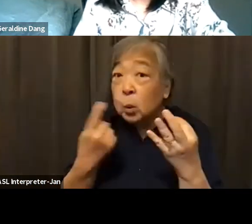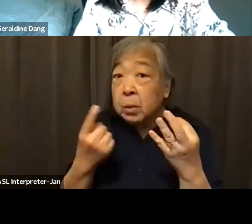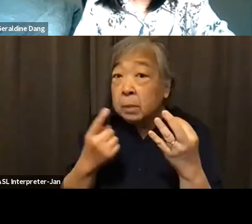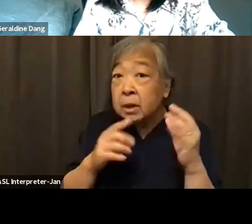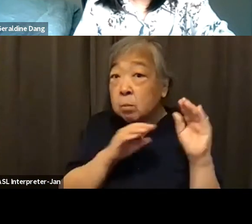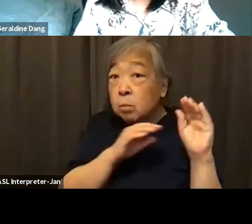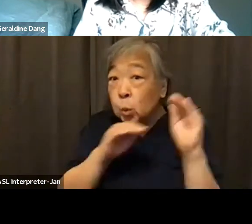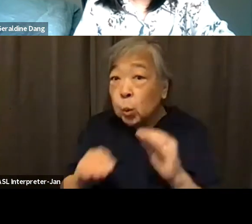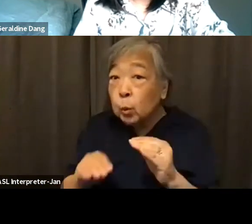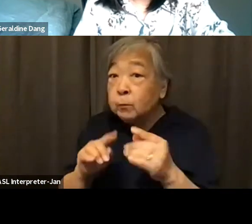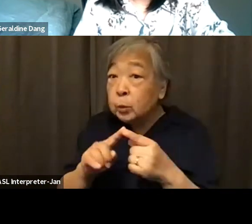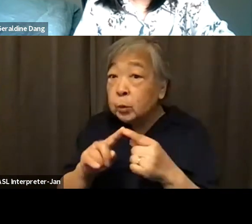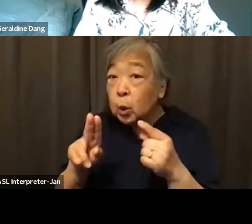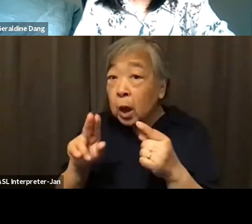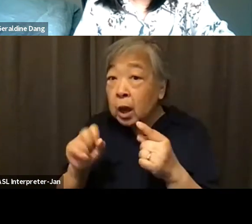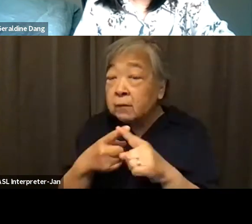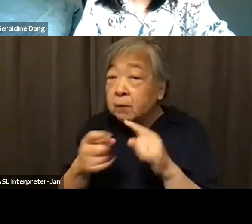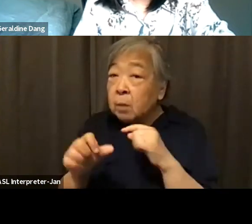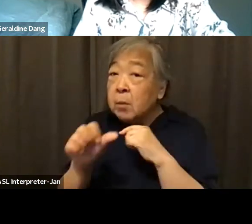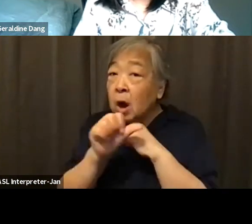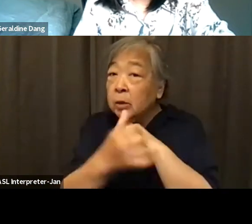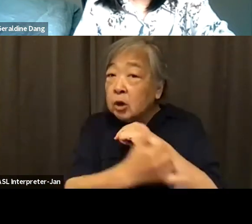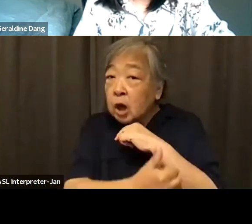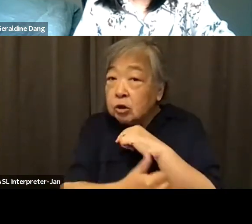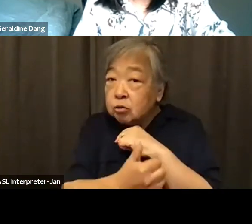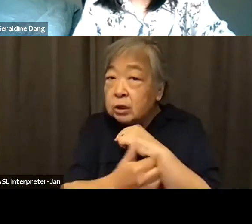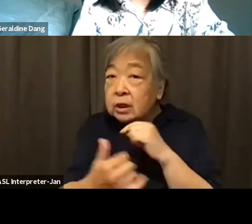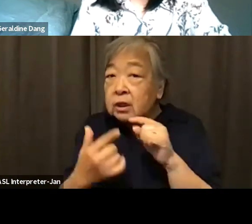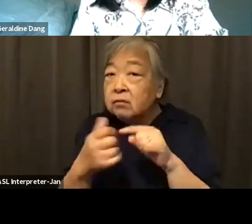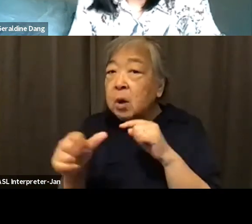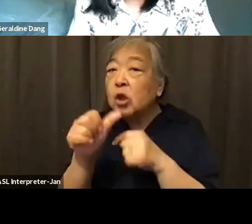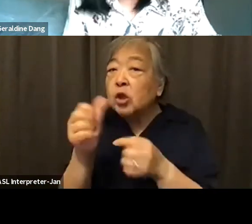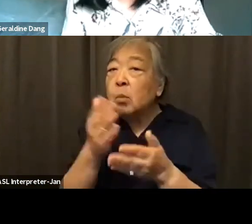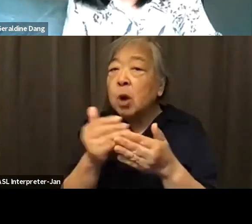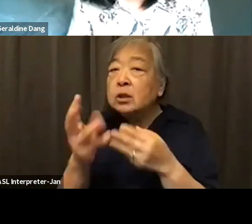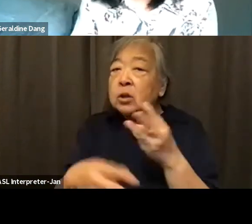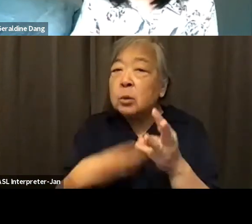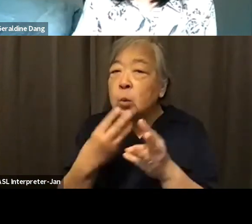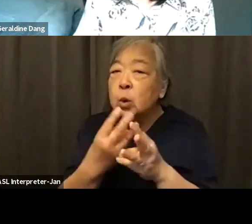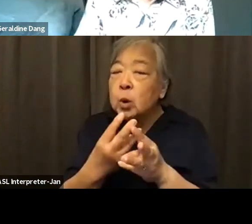countries, from other parts of the world, I was curious, and just given the important